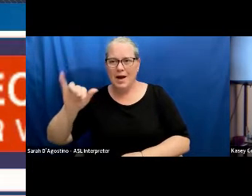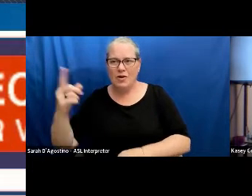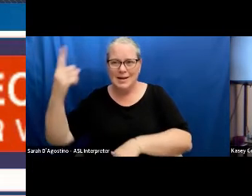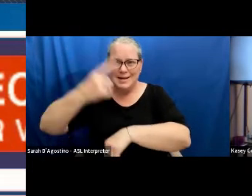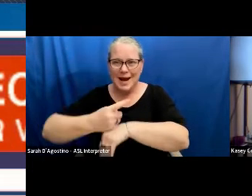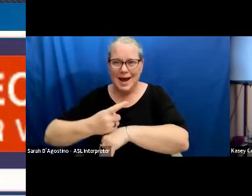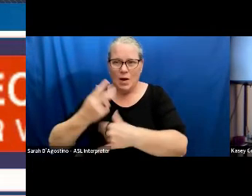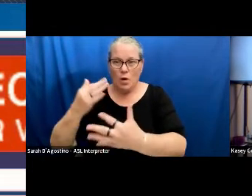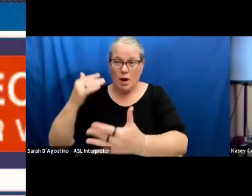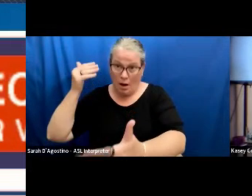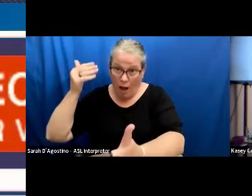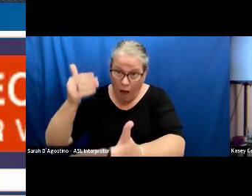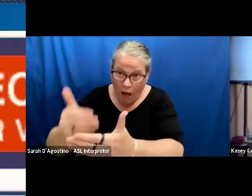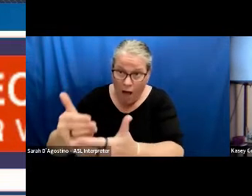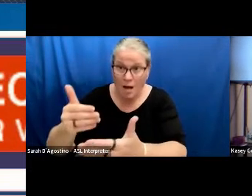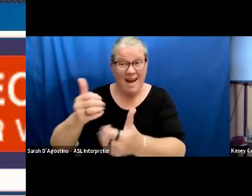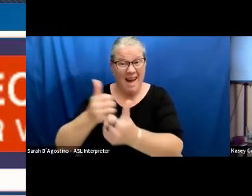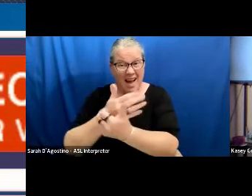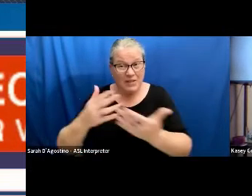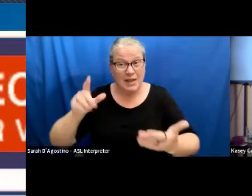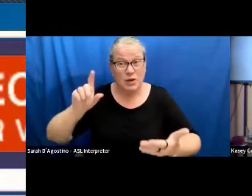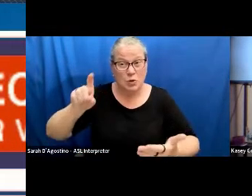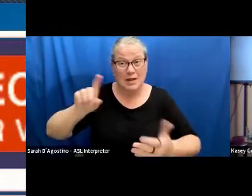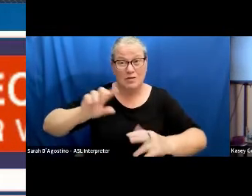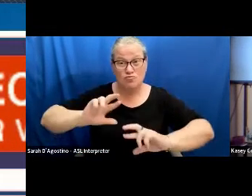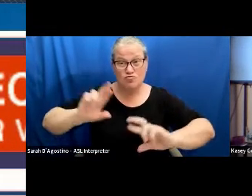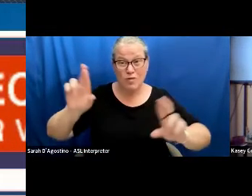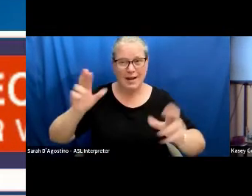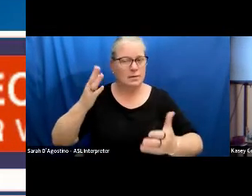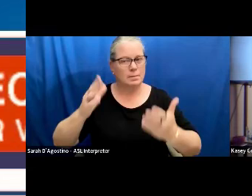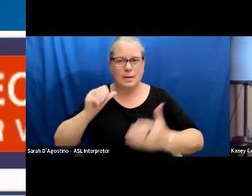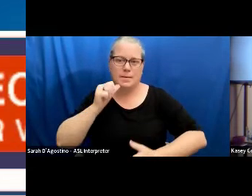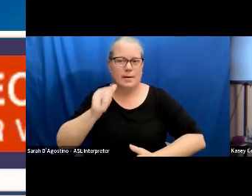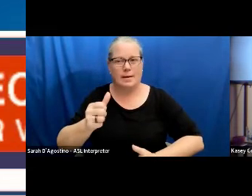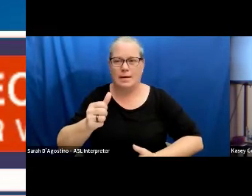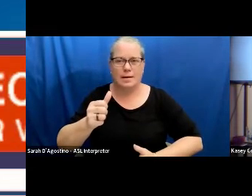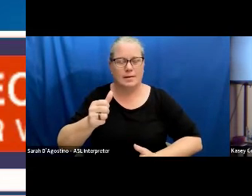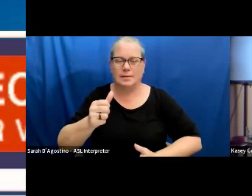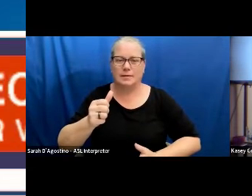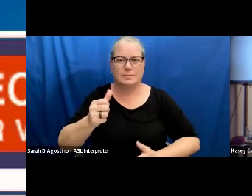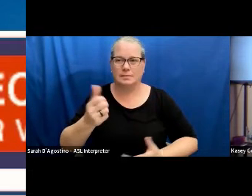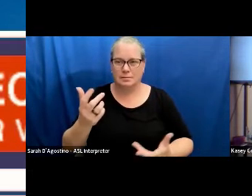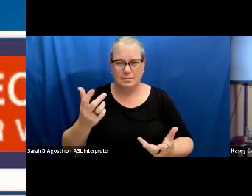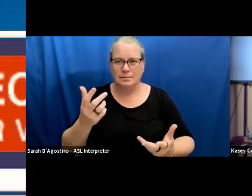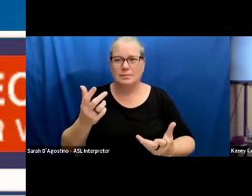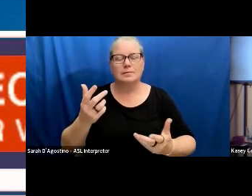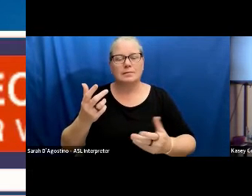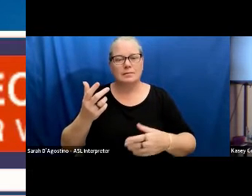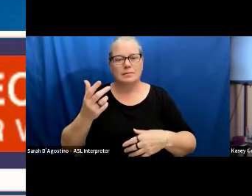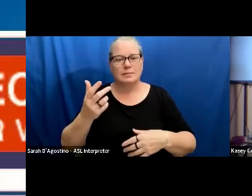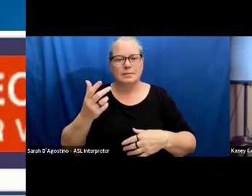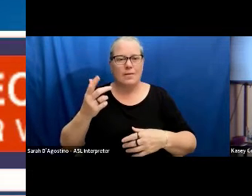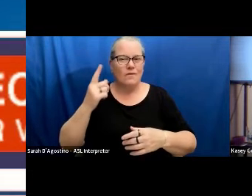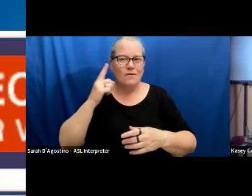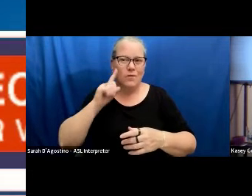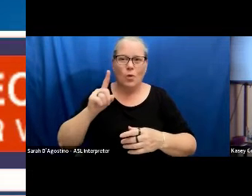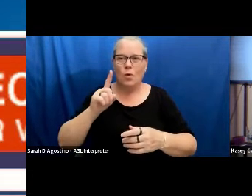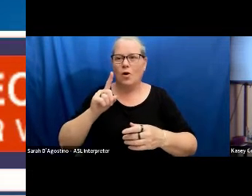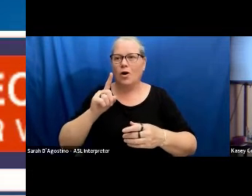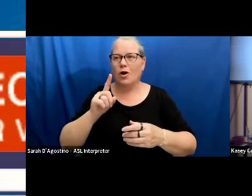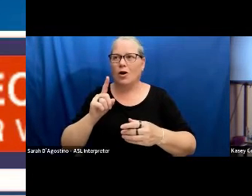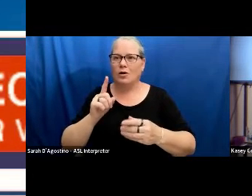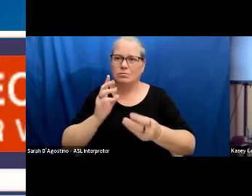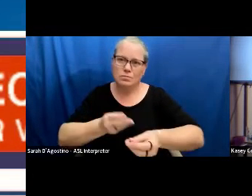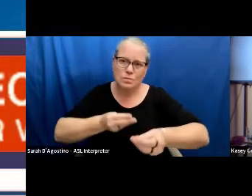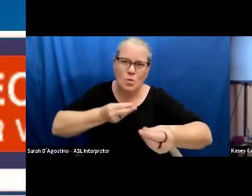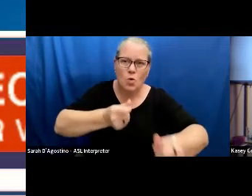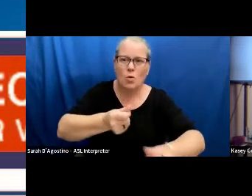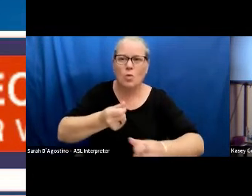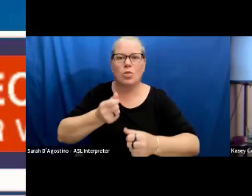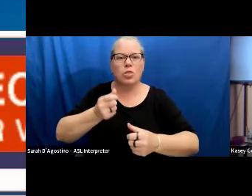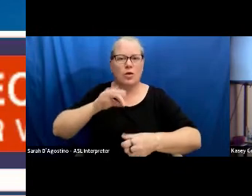you need to have a smooth experience or to have the voting experience that you want so one of the